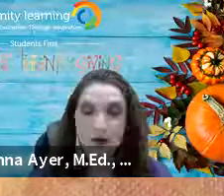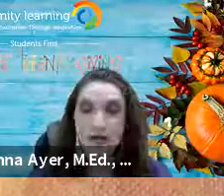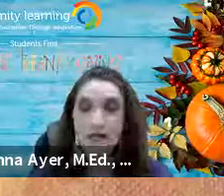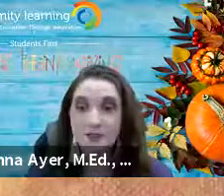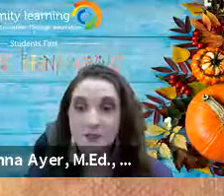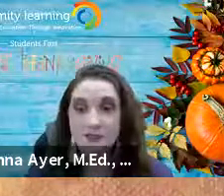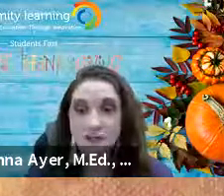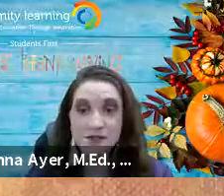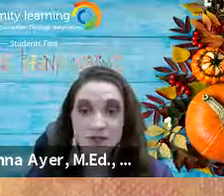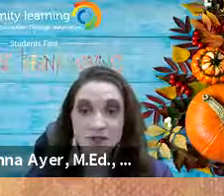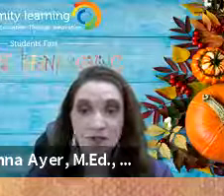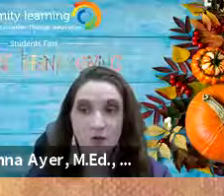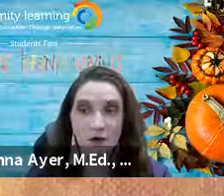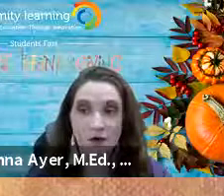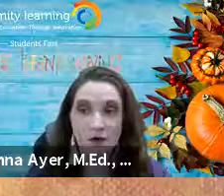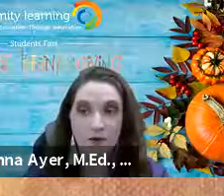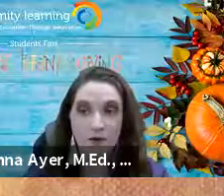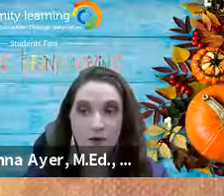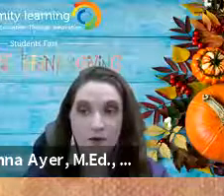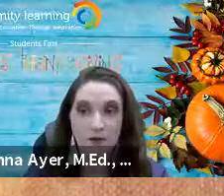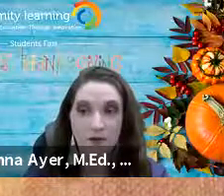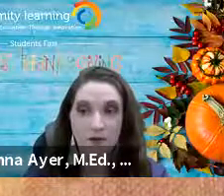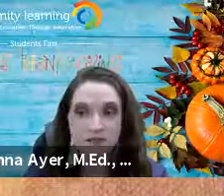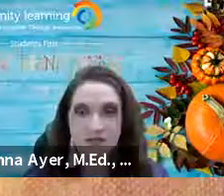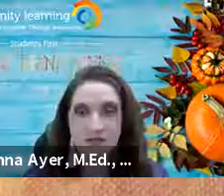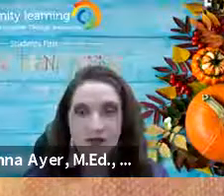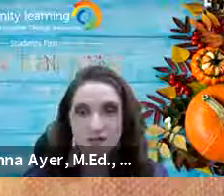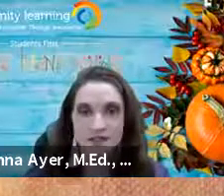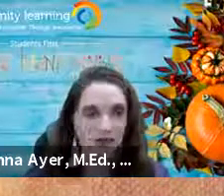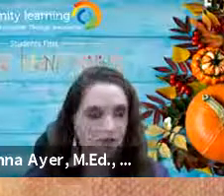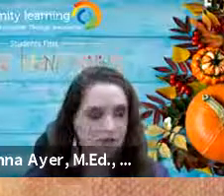Or any zoom features that you already use that you absolutely love